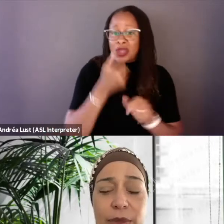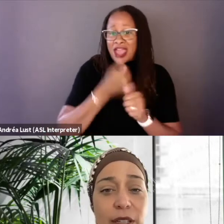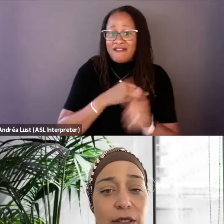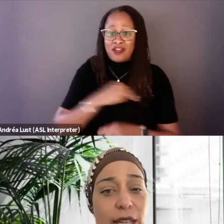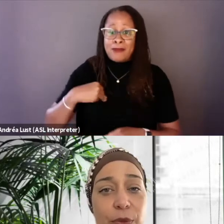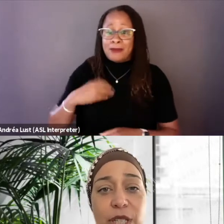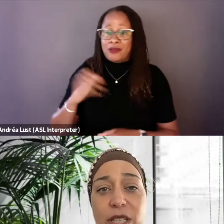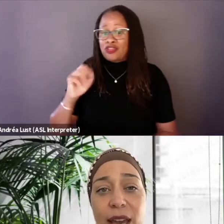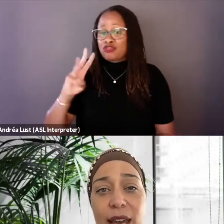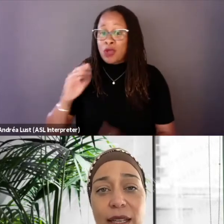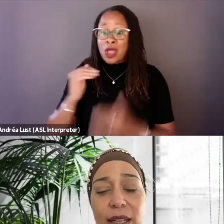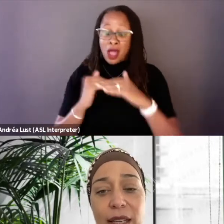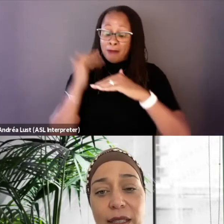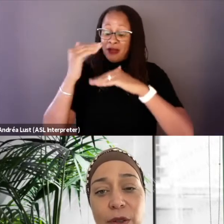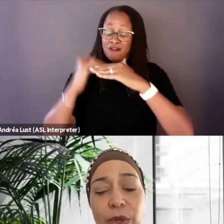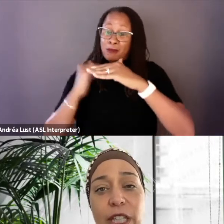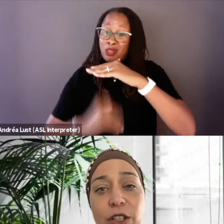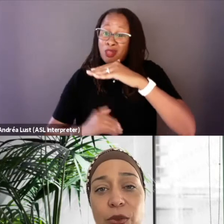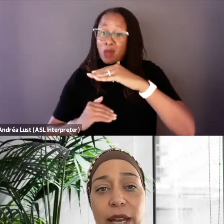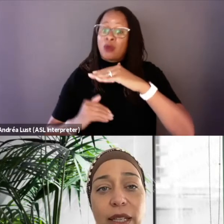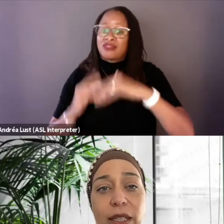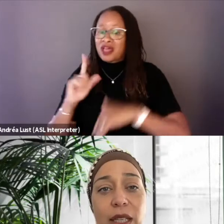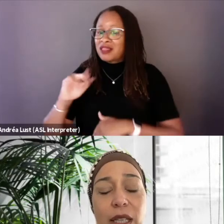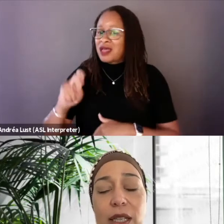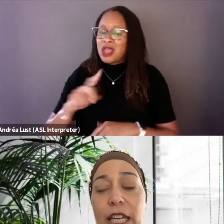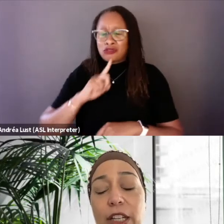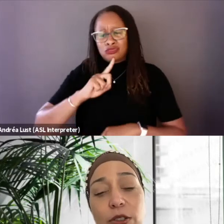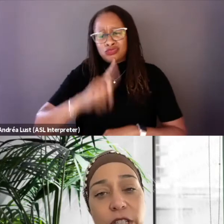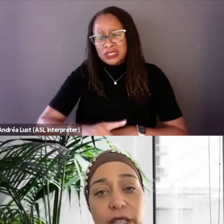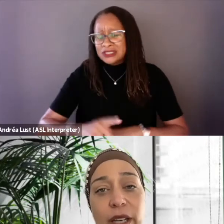below the line, we just had a really great energy,